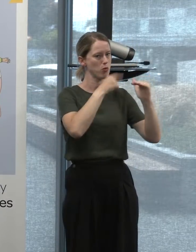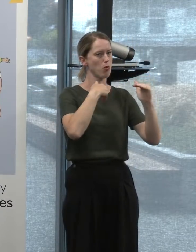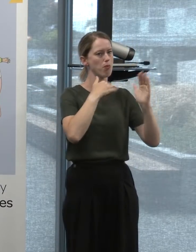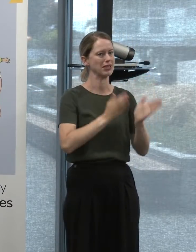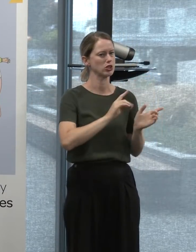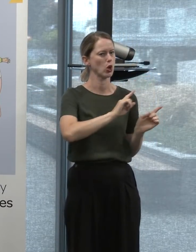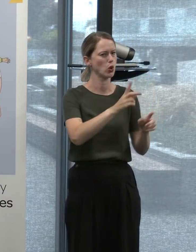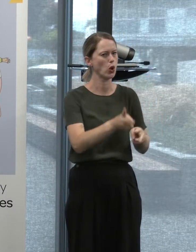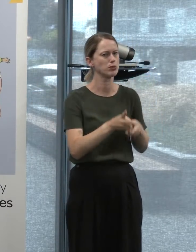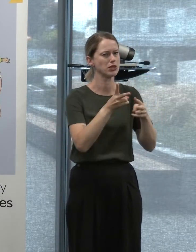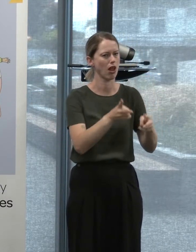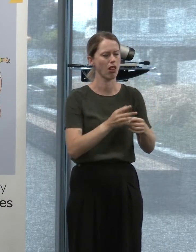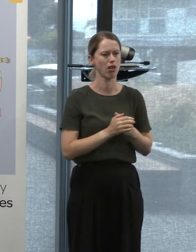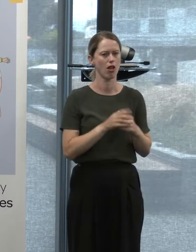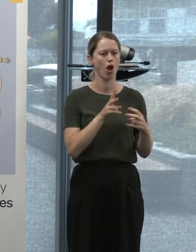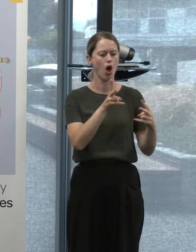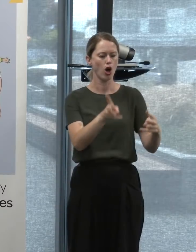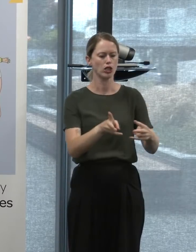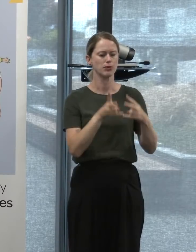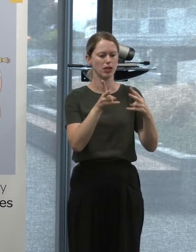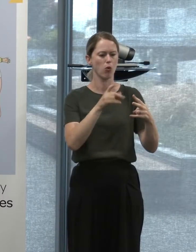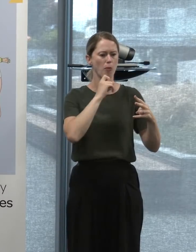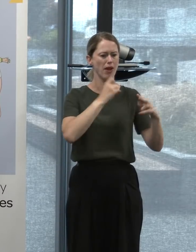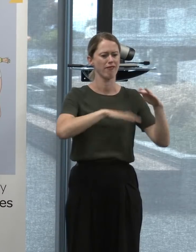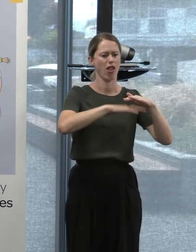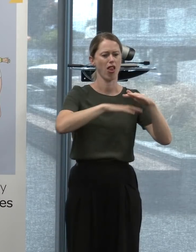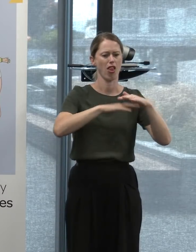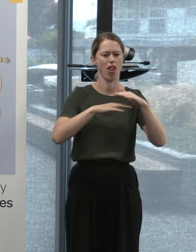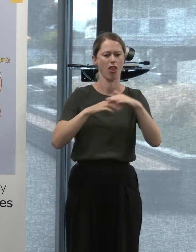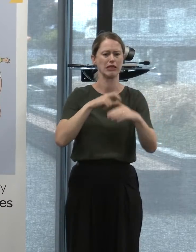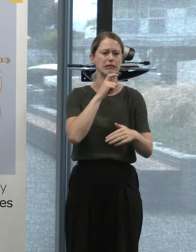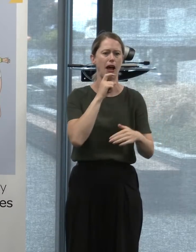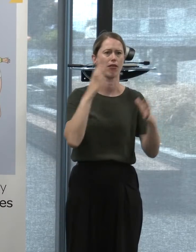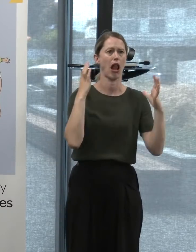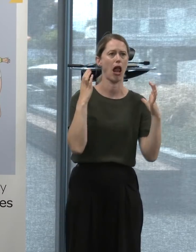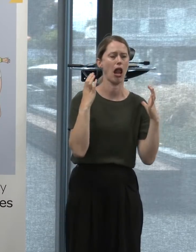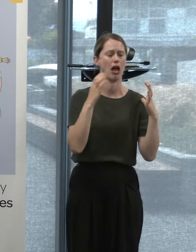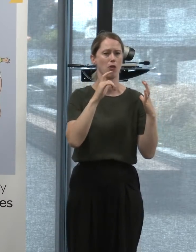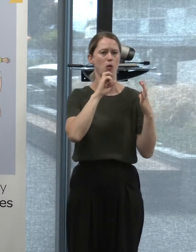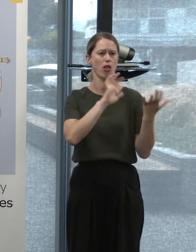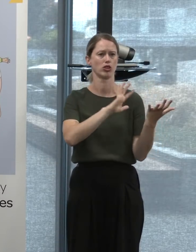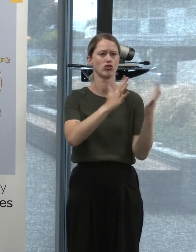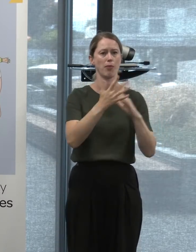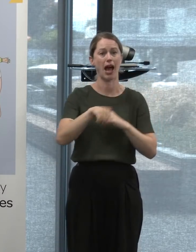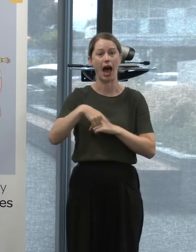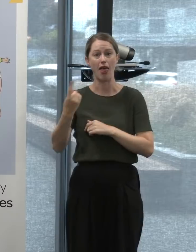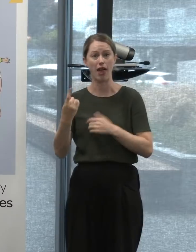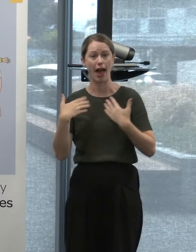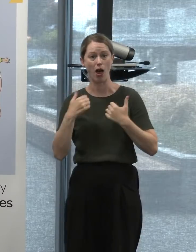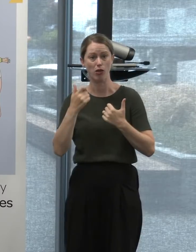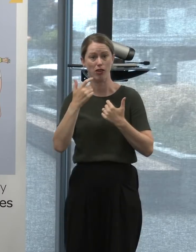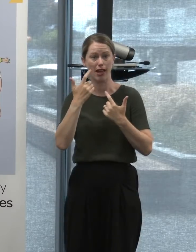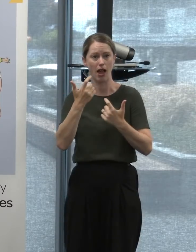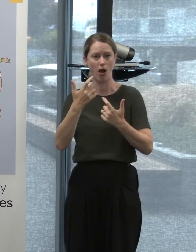What we have seen overseas is if we experience very high case numbers, this will mean high numbers of our people need